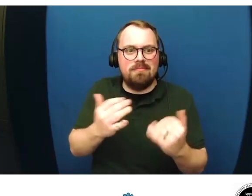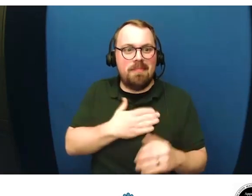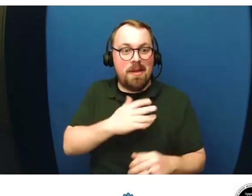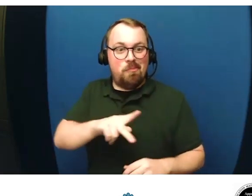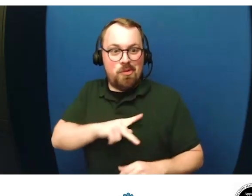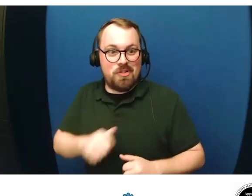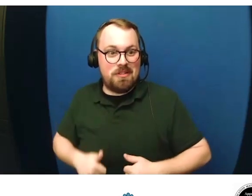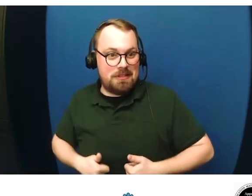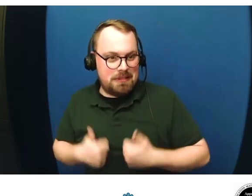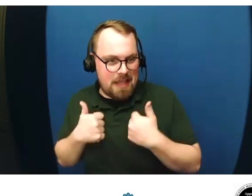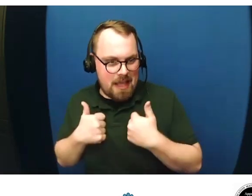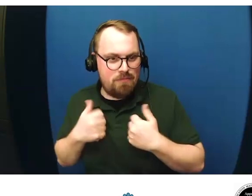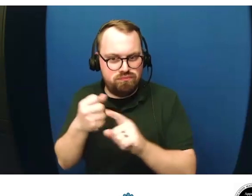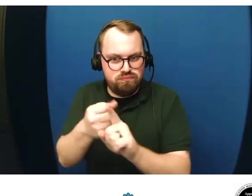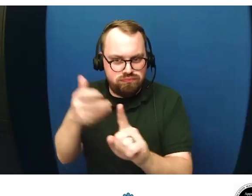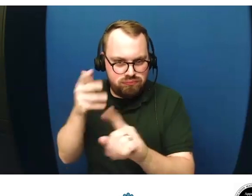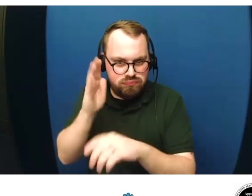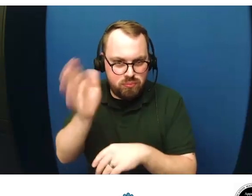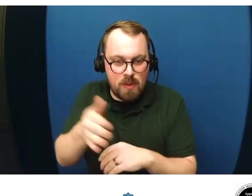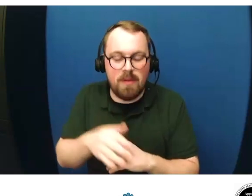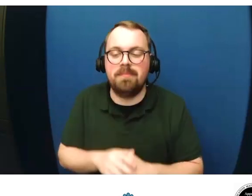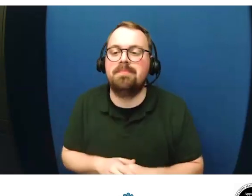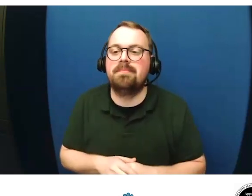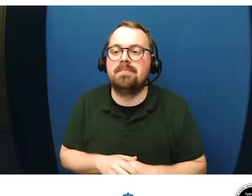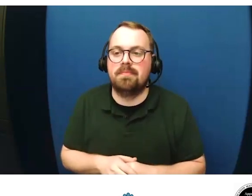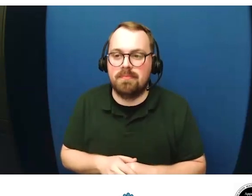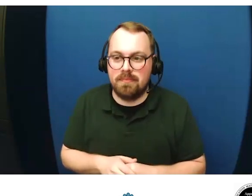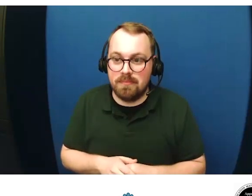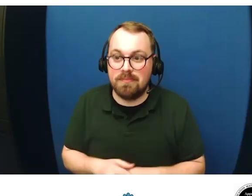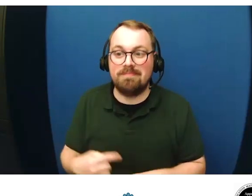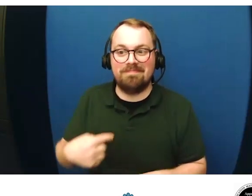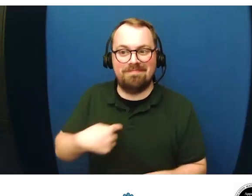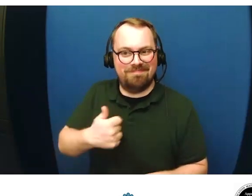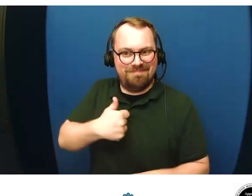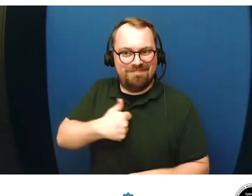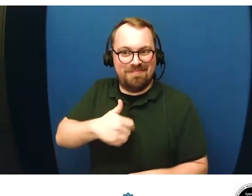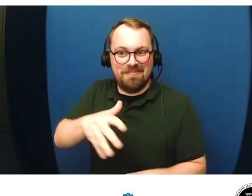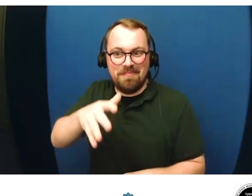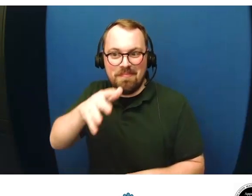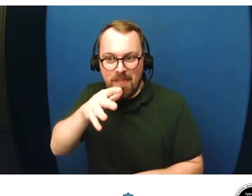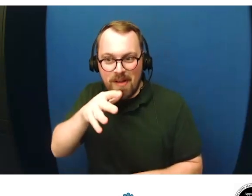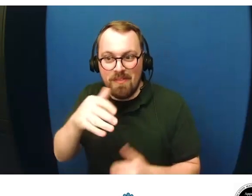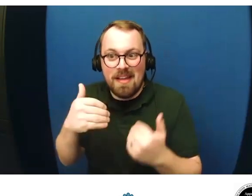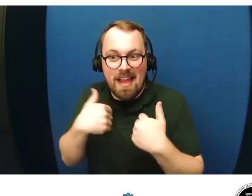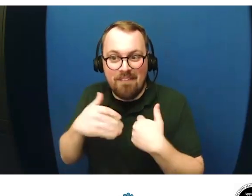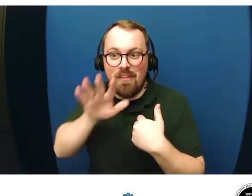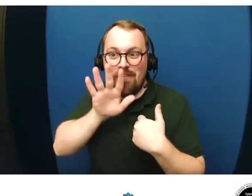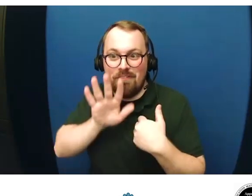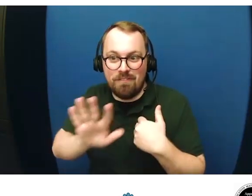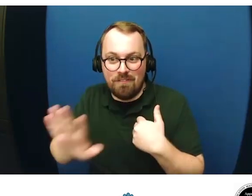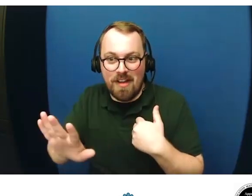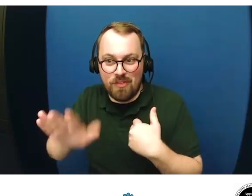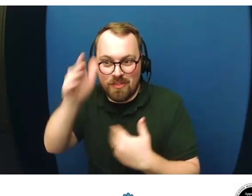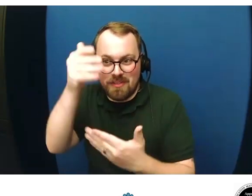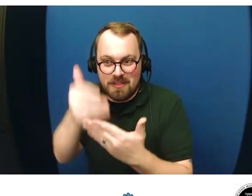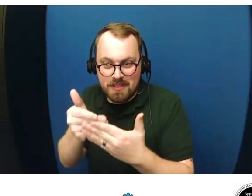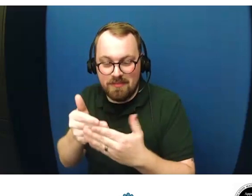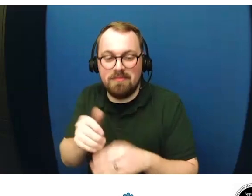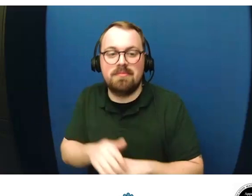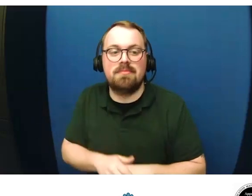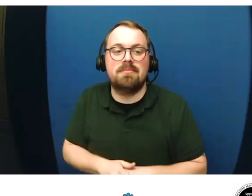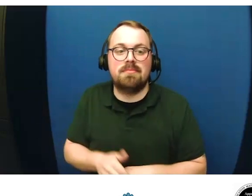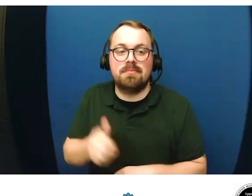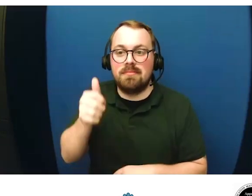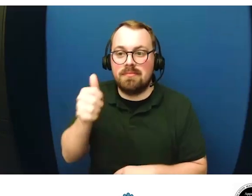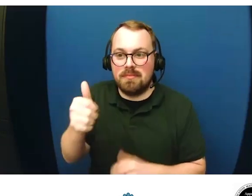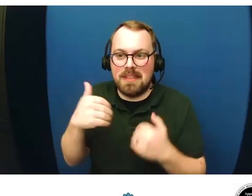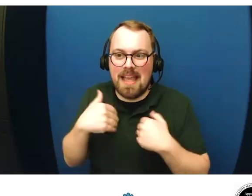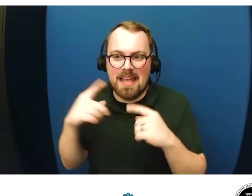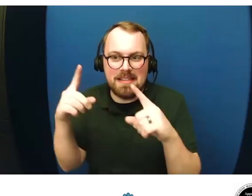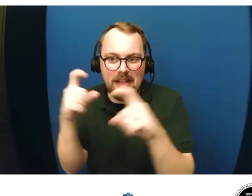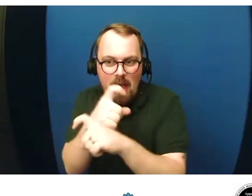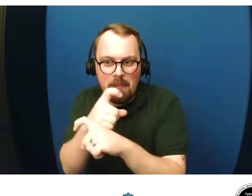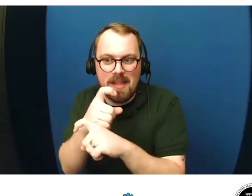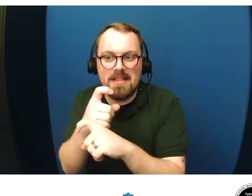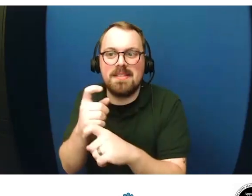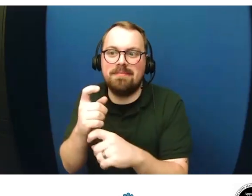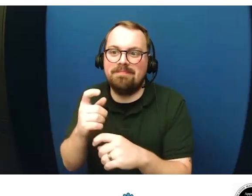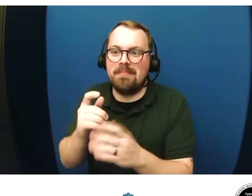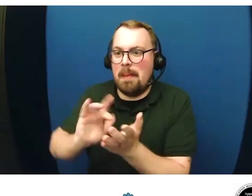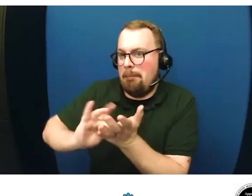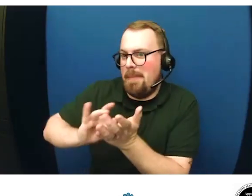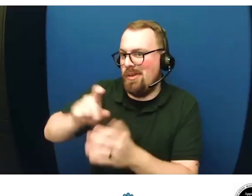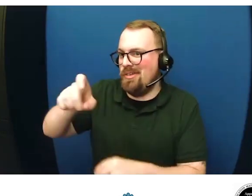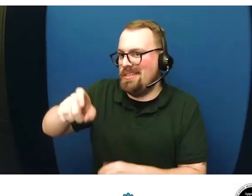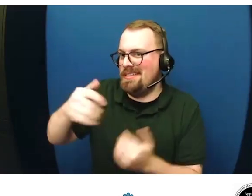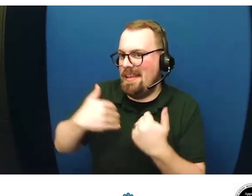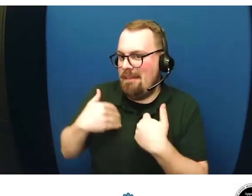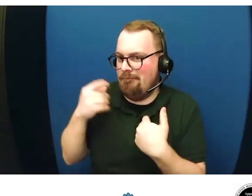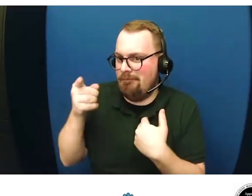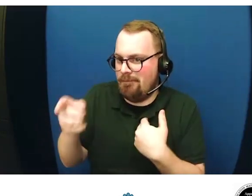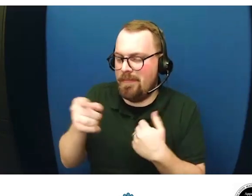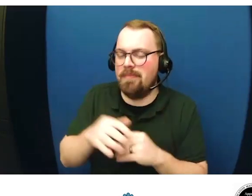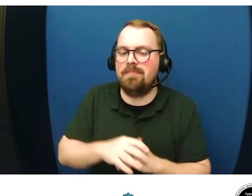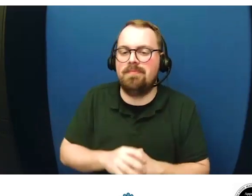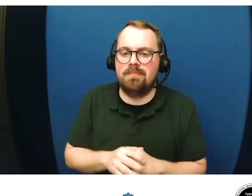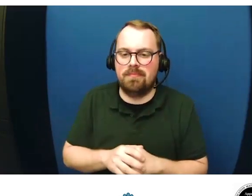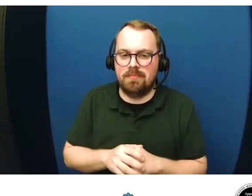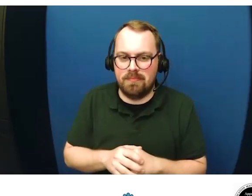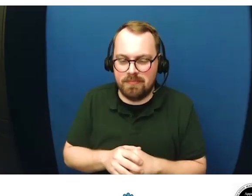about myself, personally. I am a mom of a 5-year-old. He has complex medical needs and